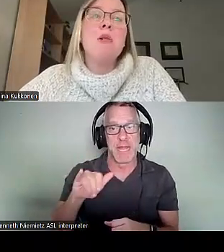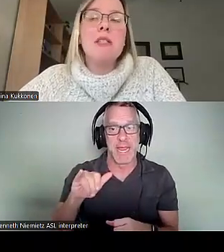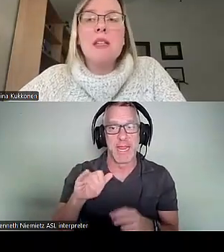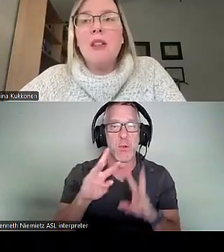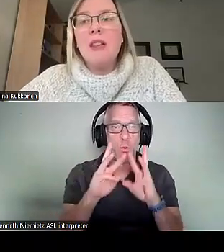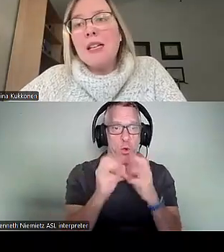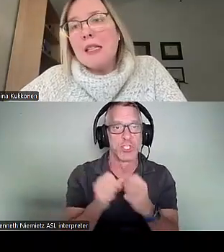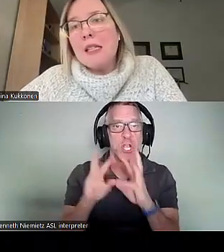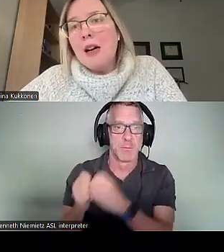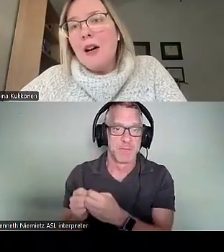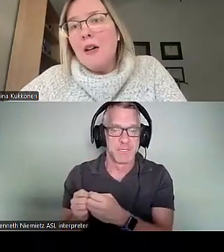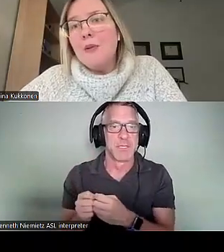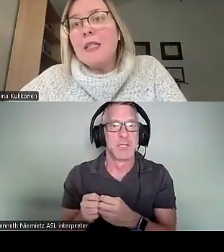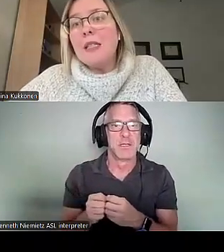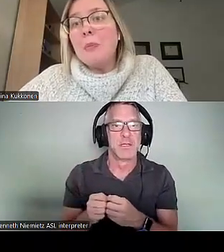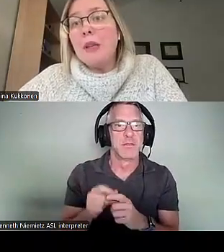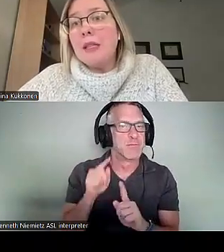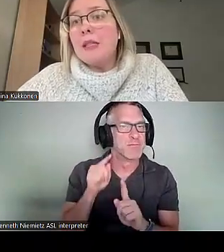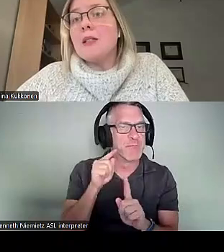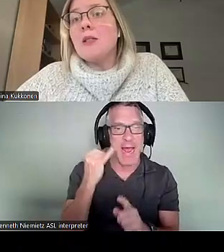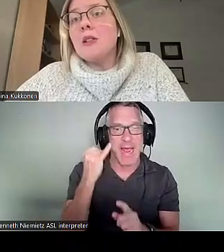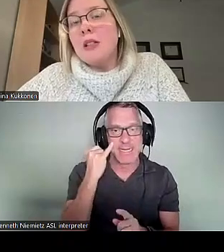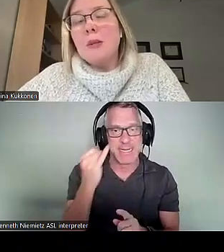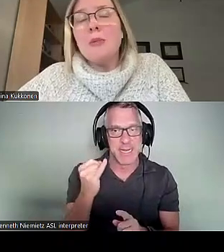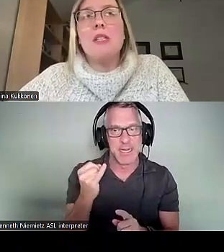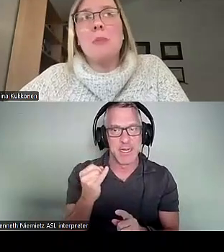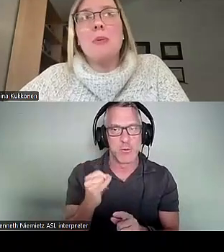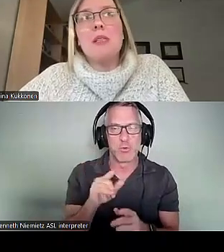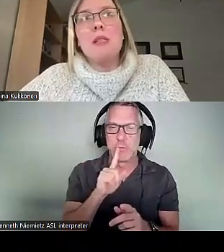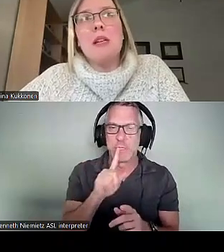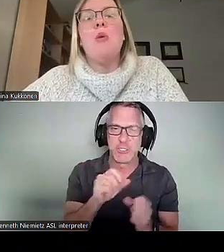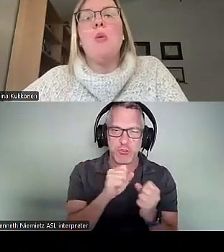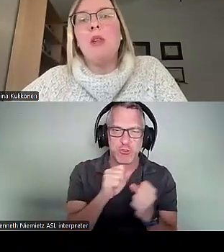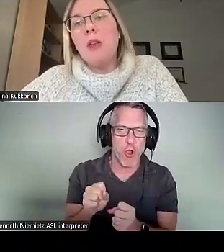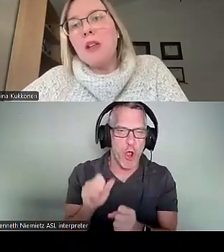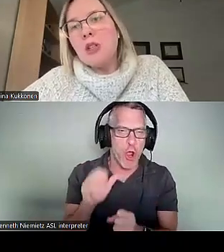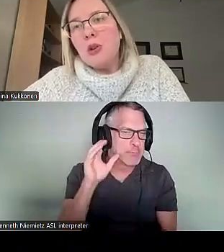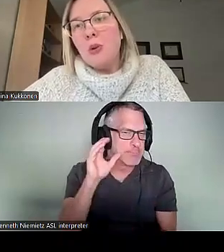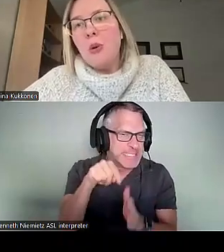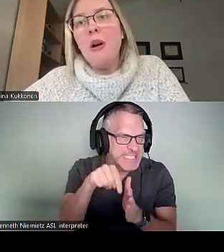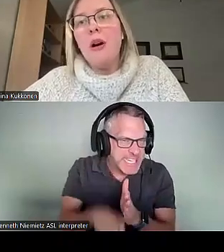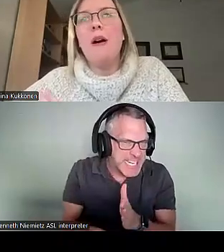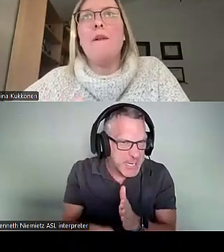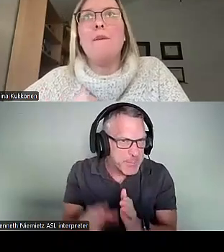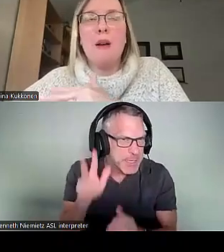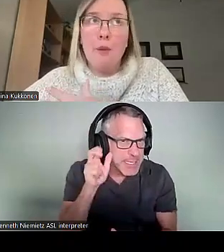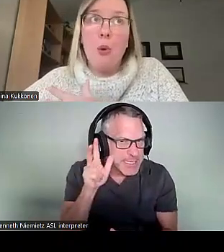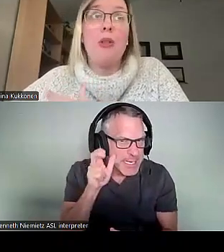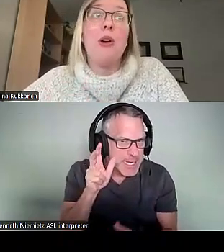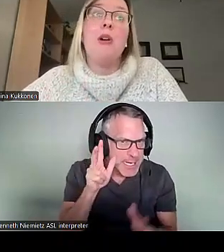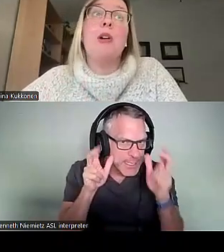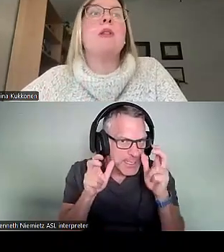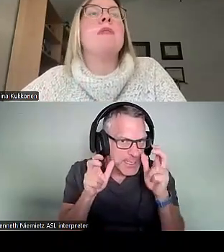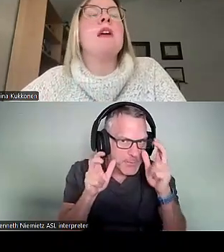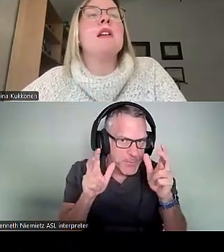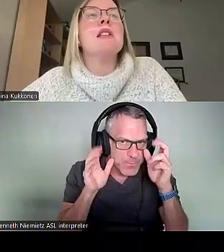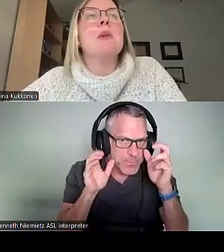focusing on the idea of deep listening. So this concept of deep listening with and for the earth.